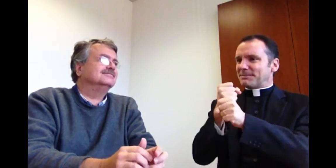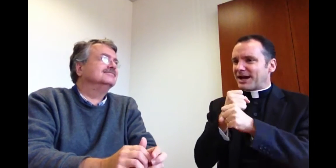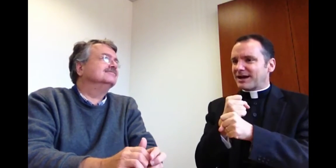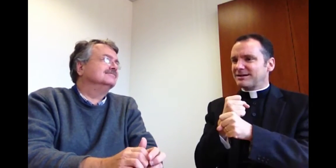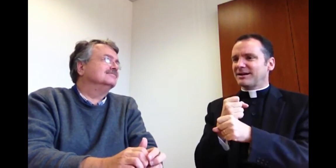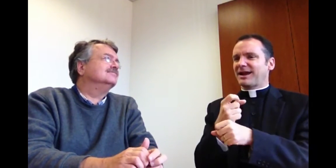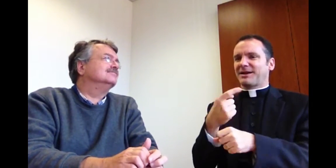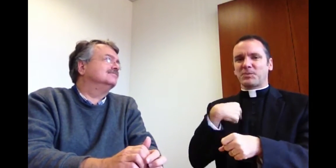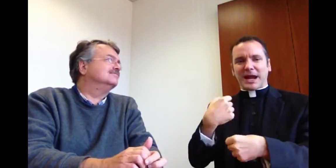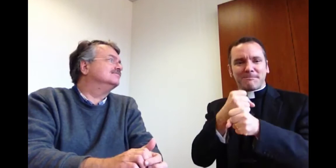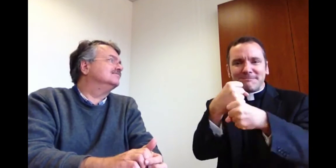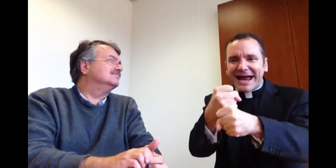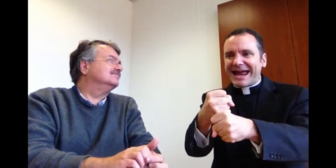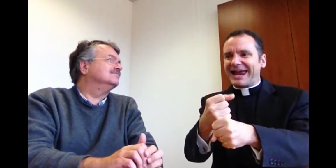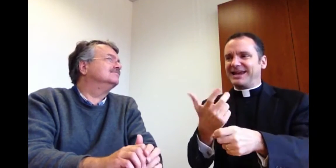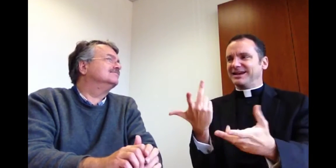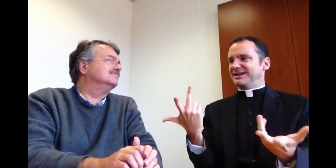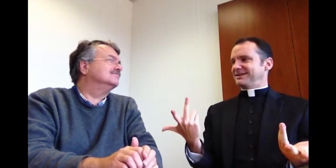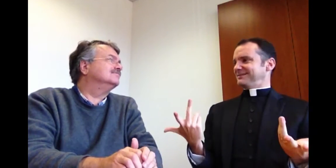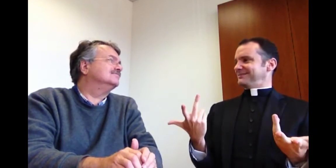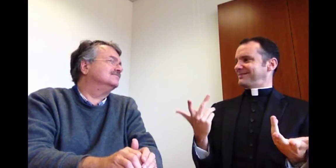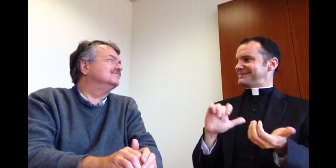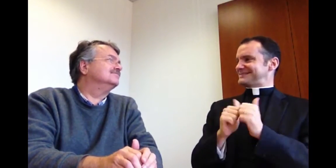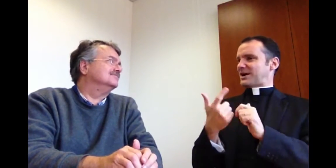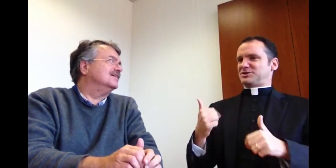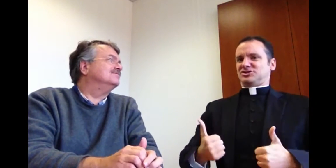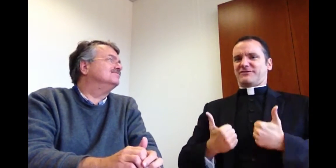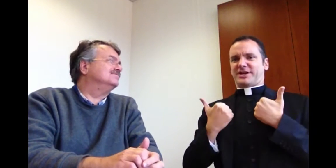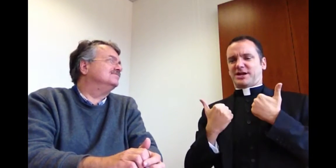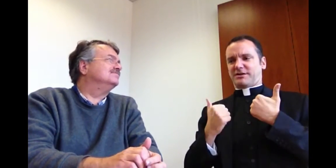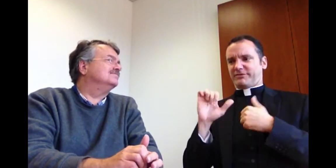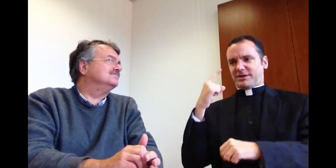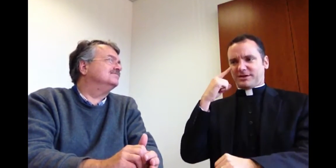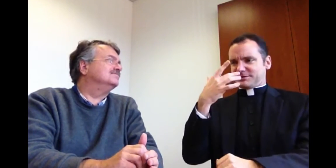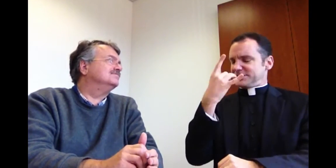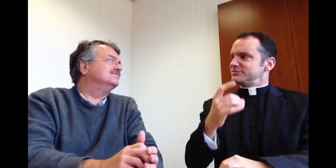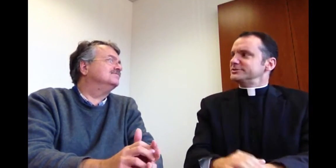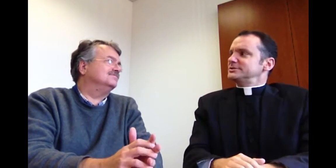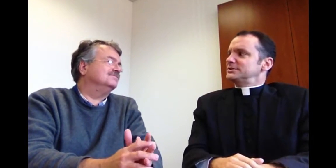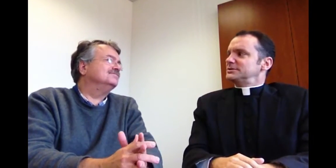He made it and then we use it to make ways for our survival, which I thought was interesting.